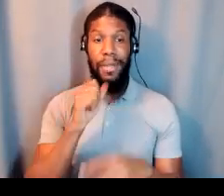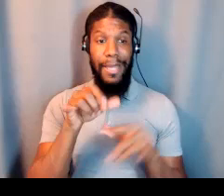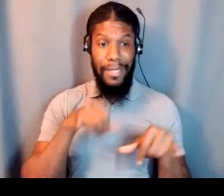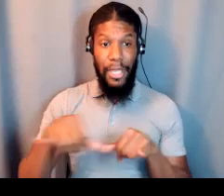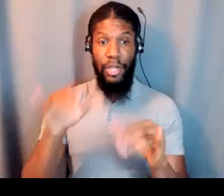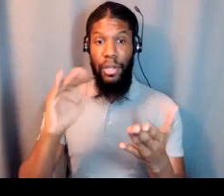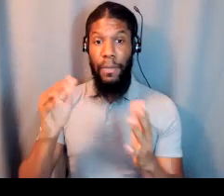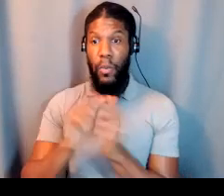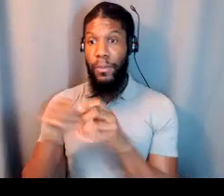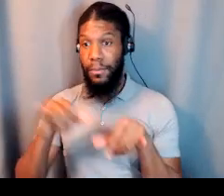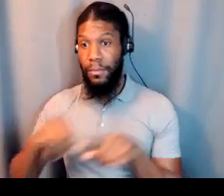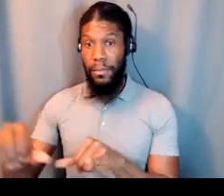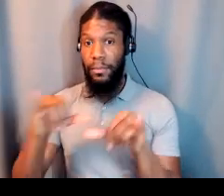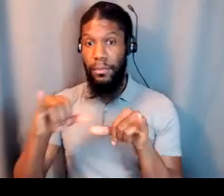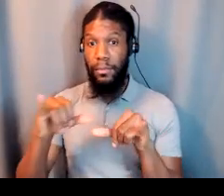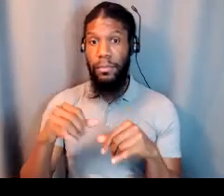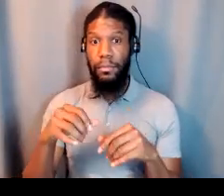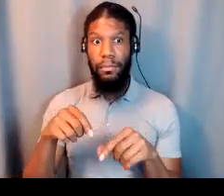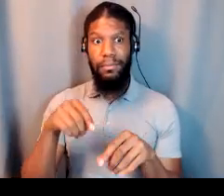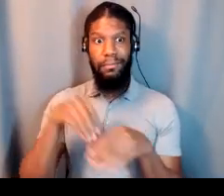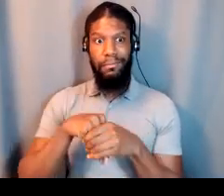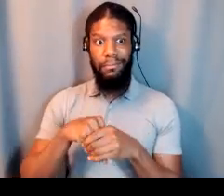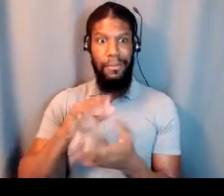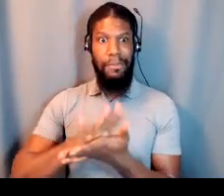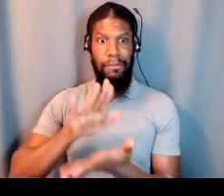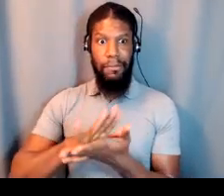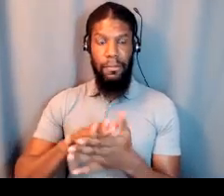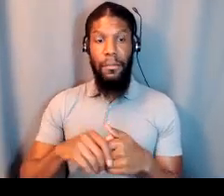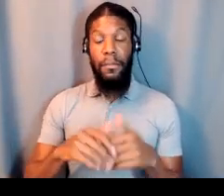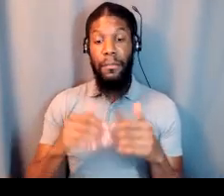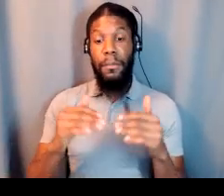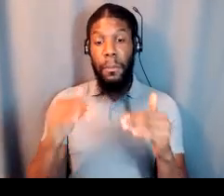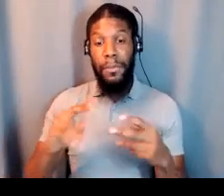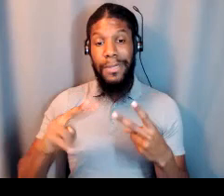"And do you have any suggestions for partnering "with other programs on campus